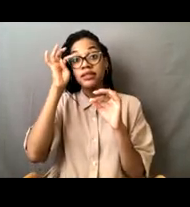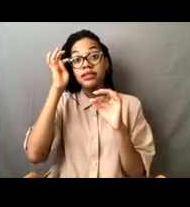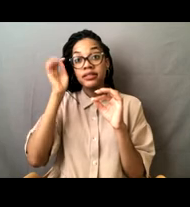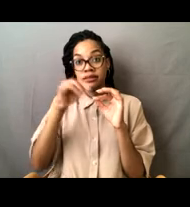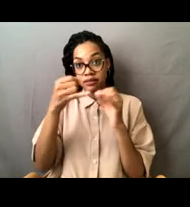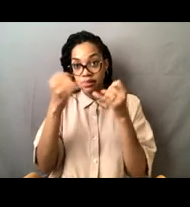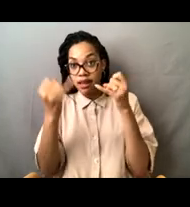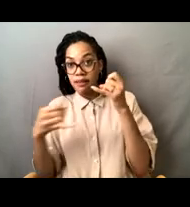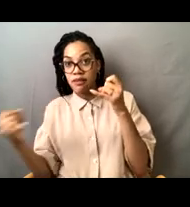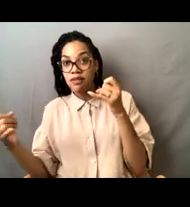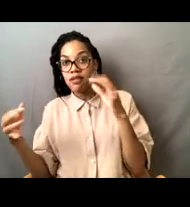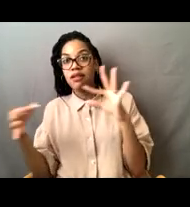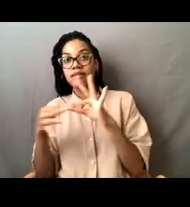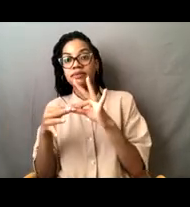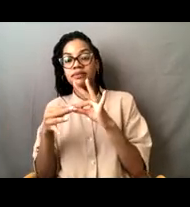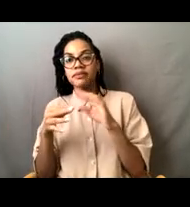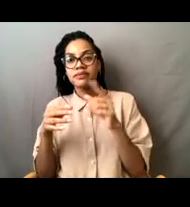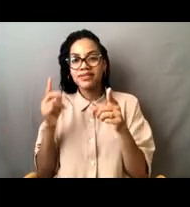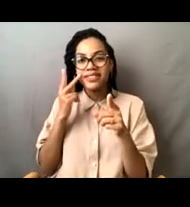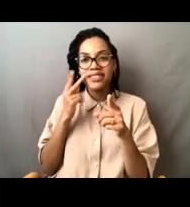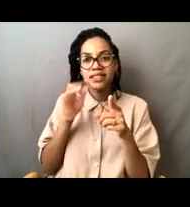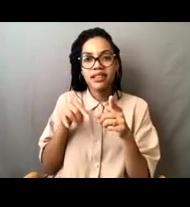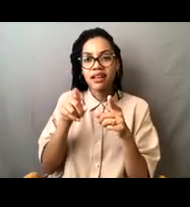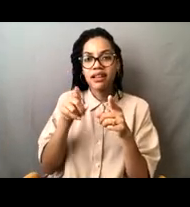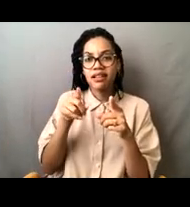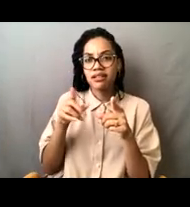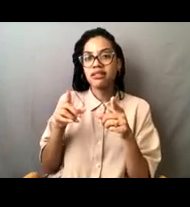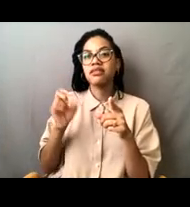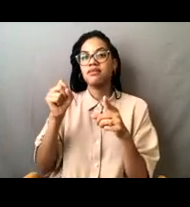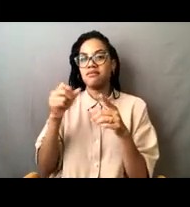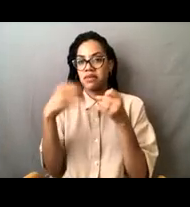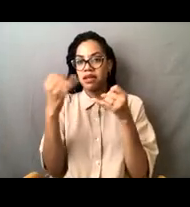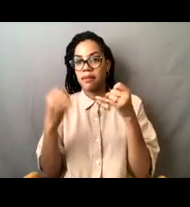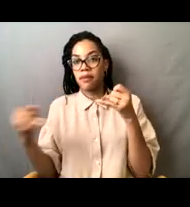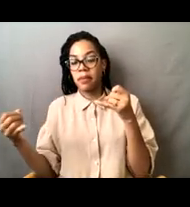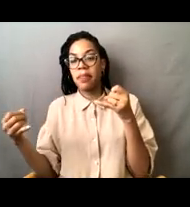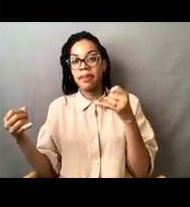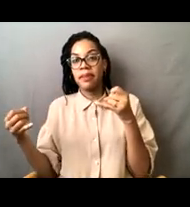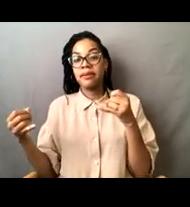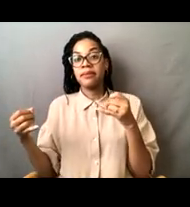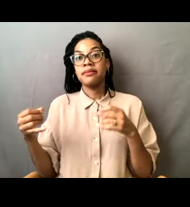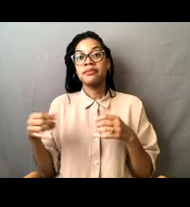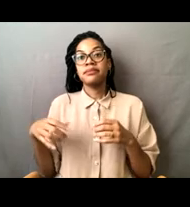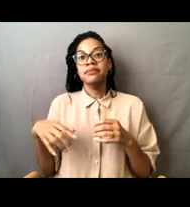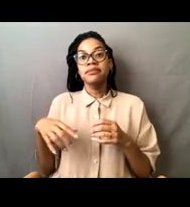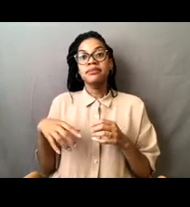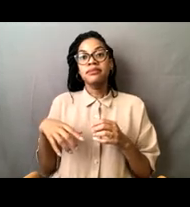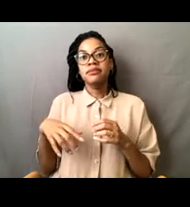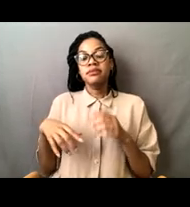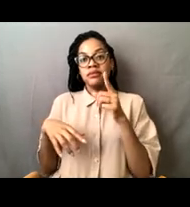and this cable, I don't know if you can kind of see that. So this cable goes to this remote,